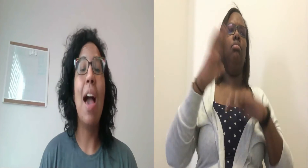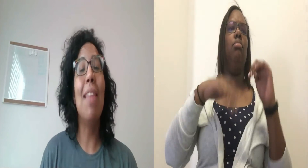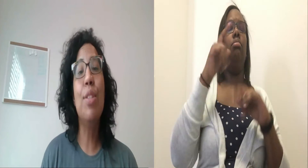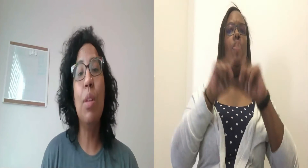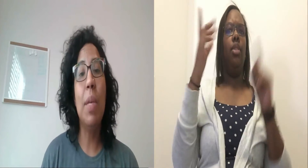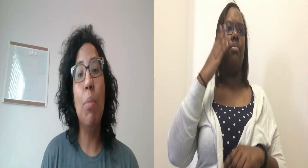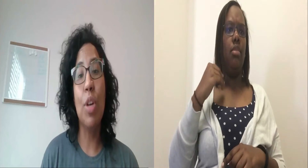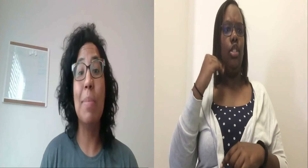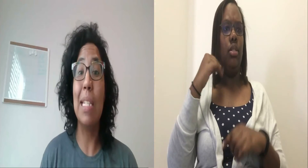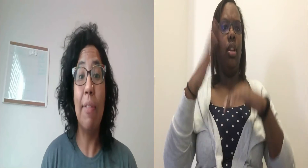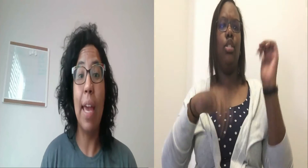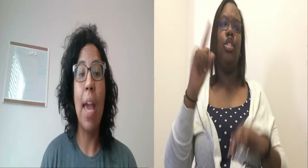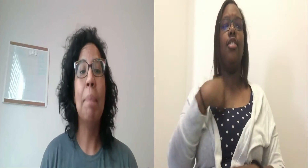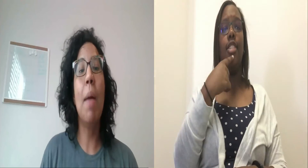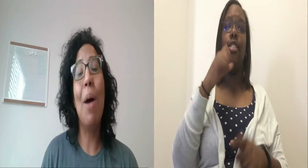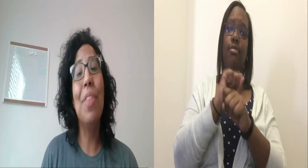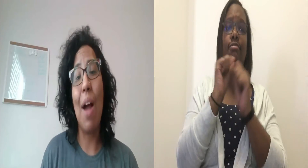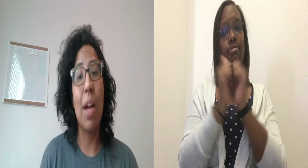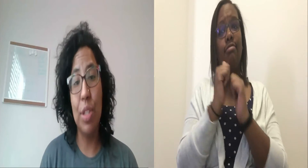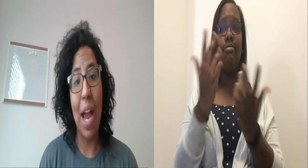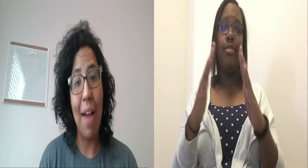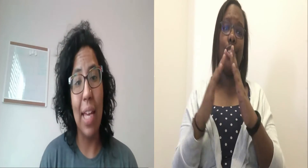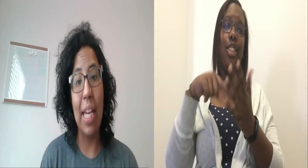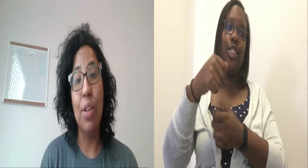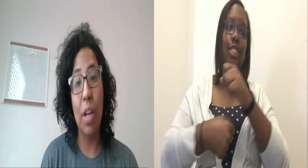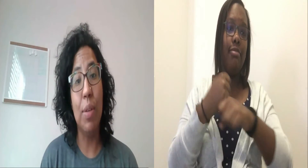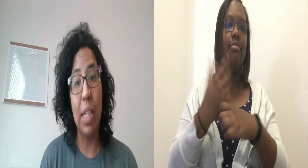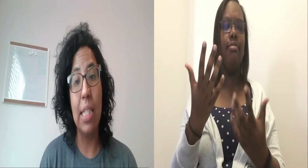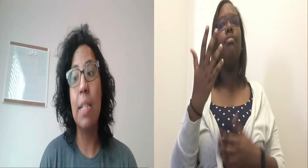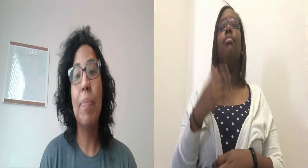allows you to be more specific about the outcomes you're having in your communities